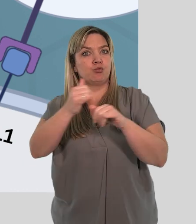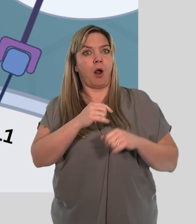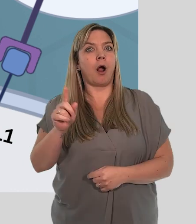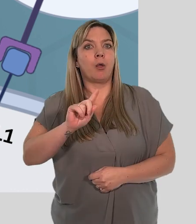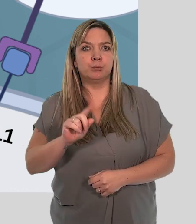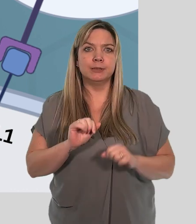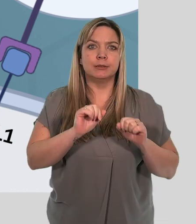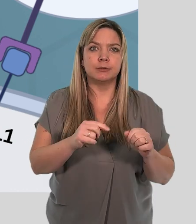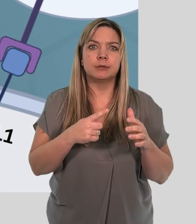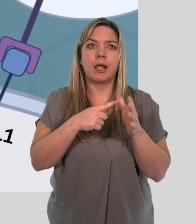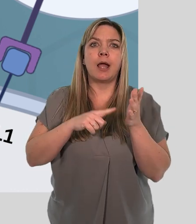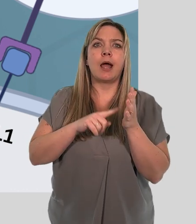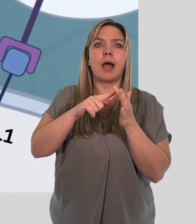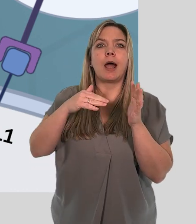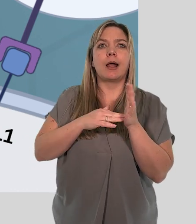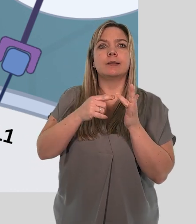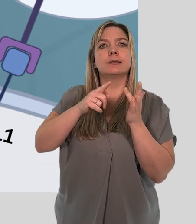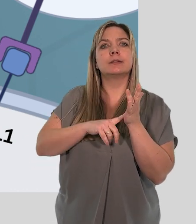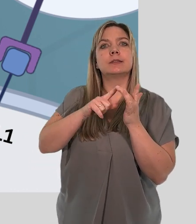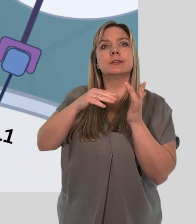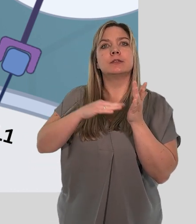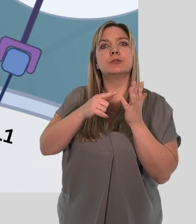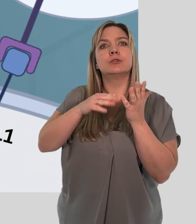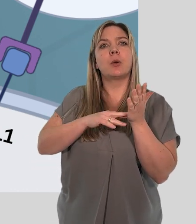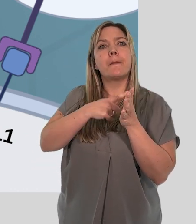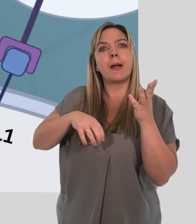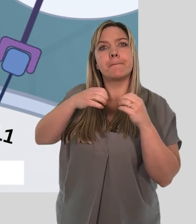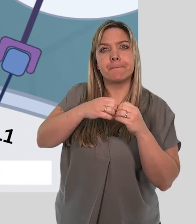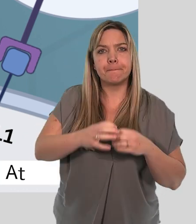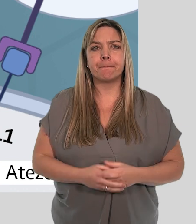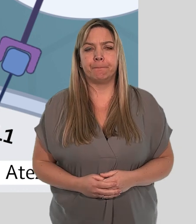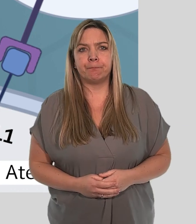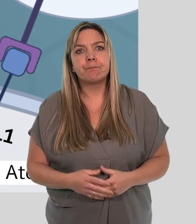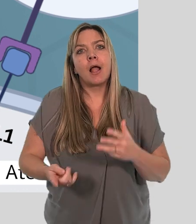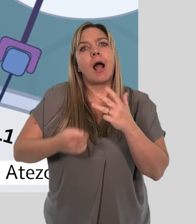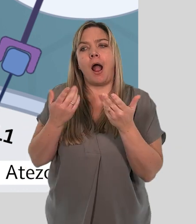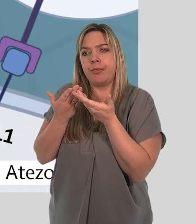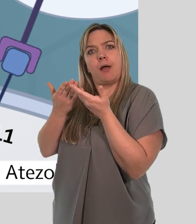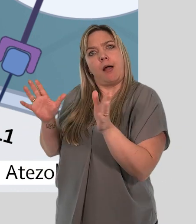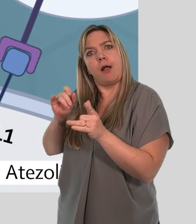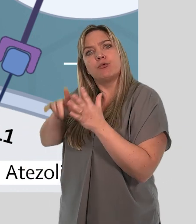One such treatment that we are using in the current trial is atezolizumab.